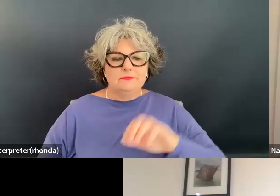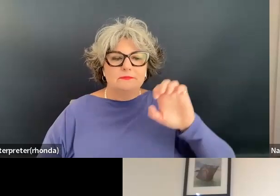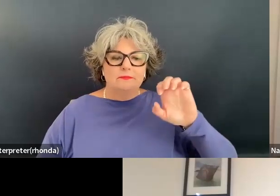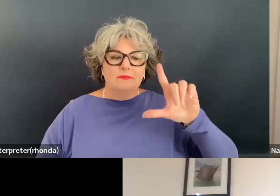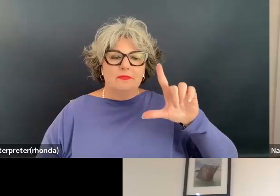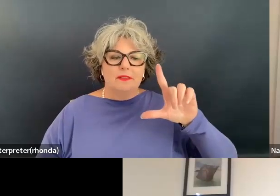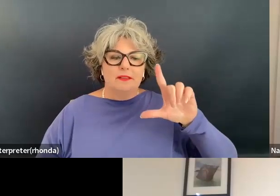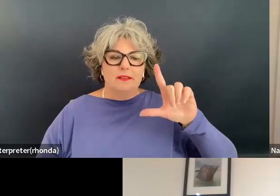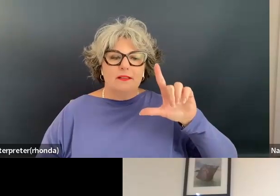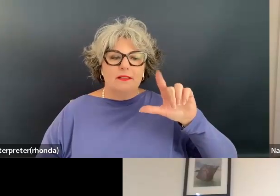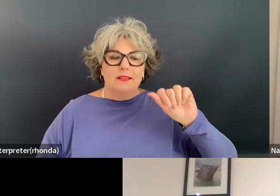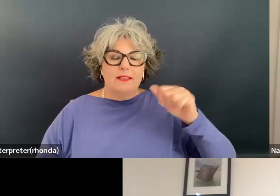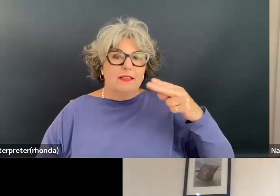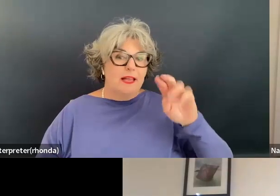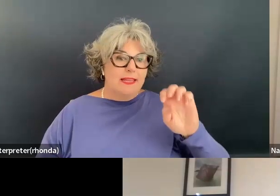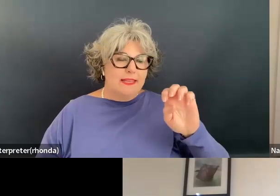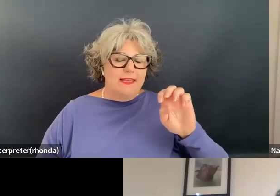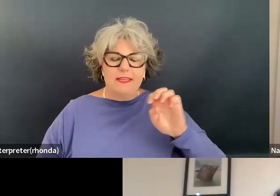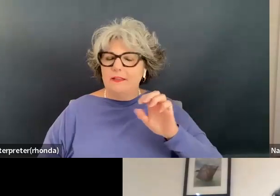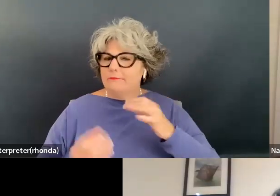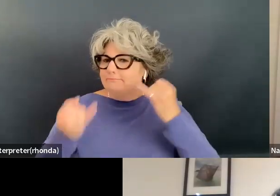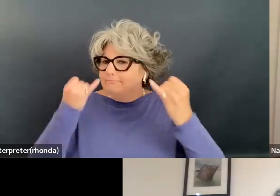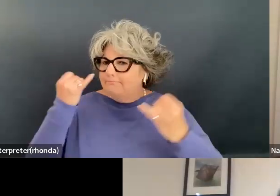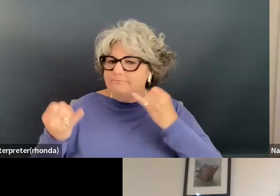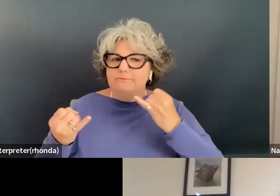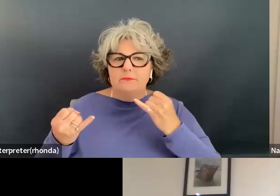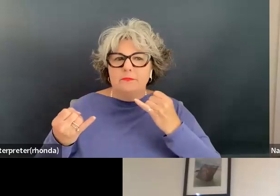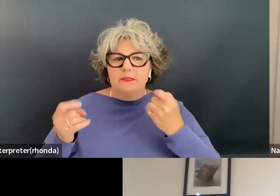you talk about the ideology of the extreme regime in Iran,